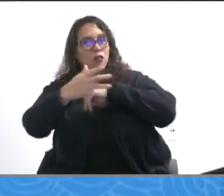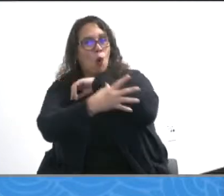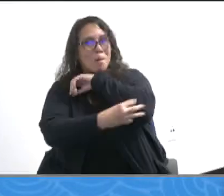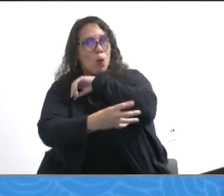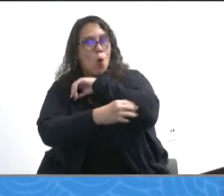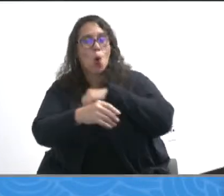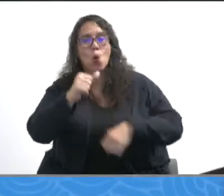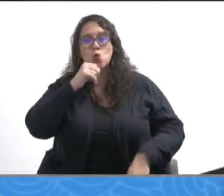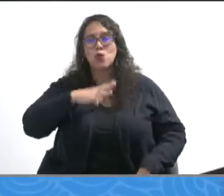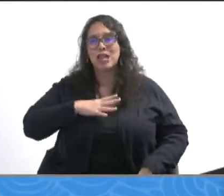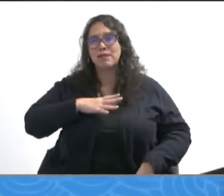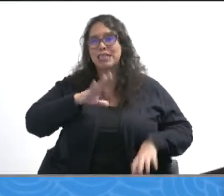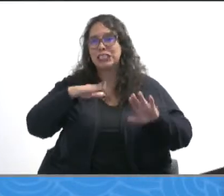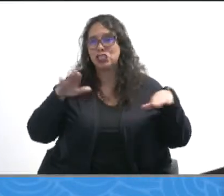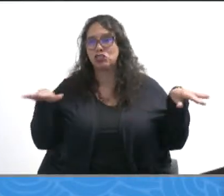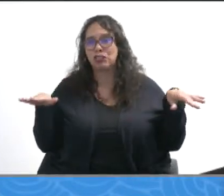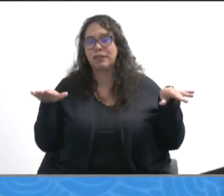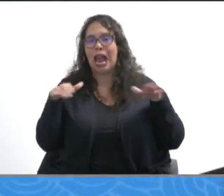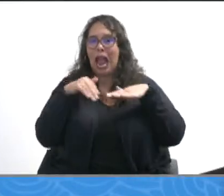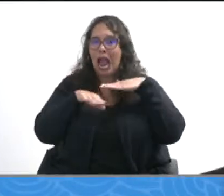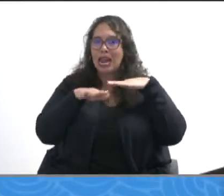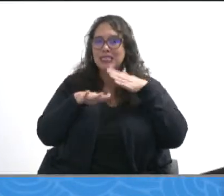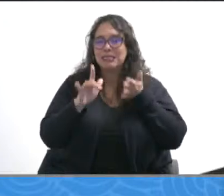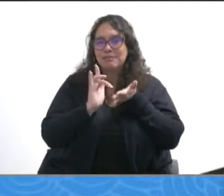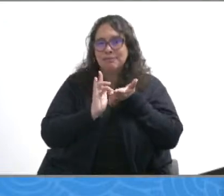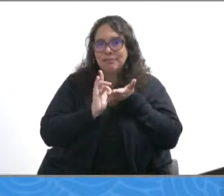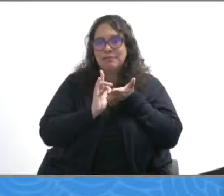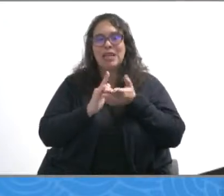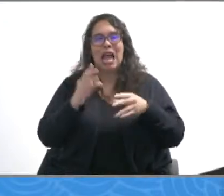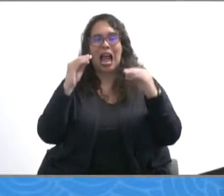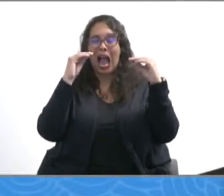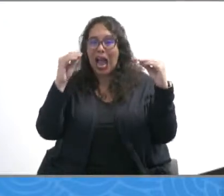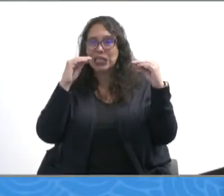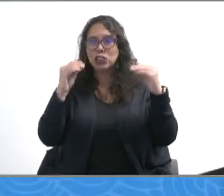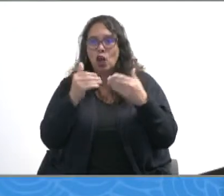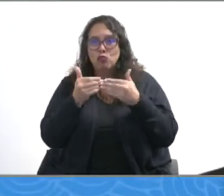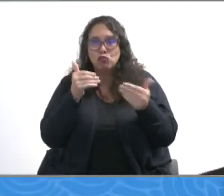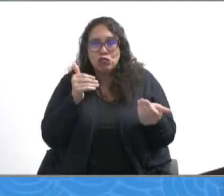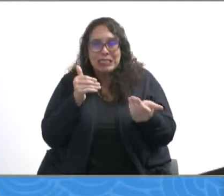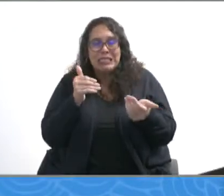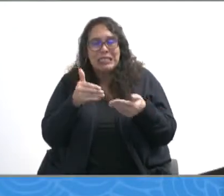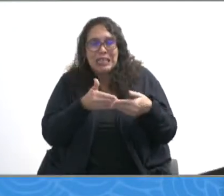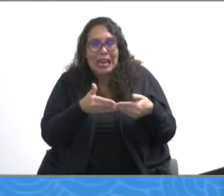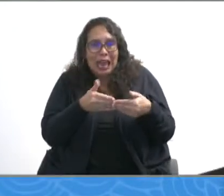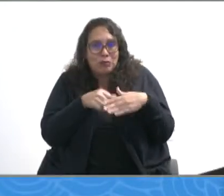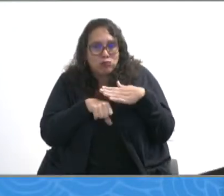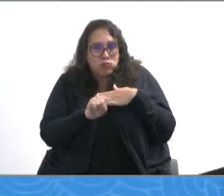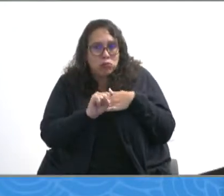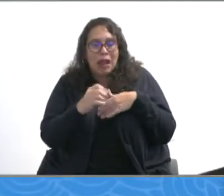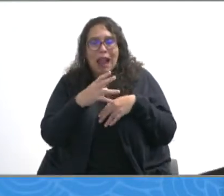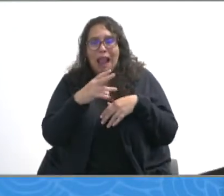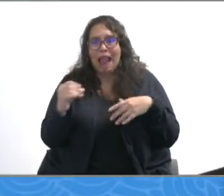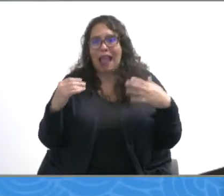with access to medical care. I taught prenatal and hygiene care to mothers in need.